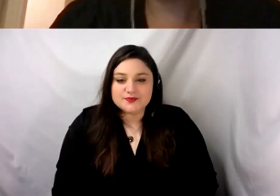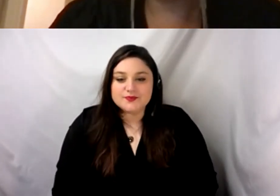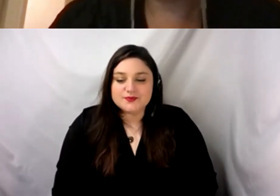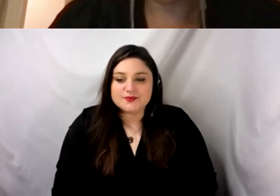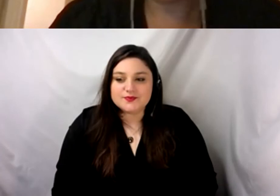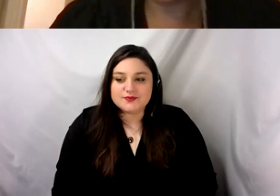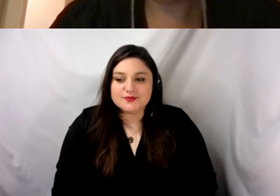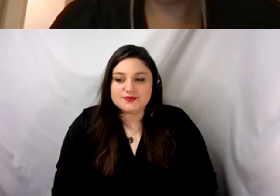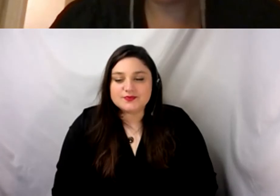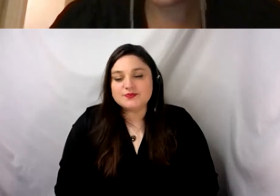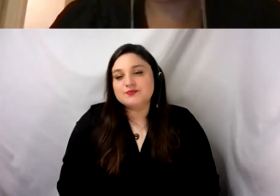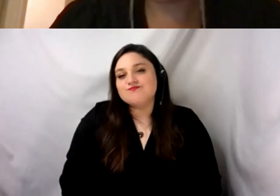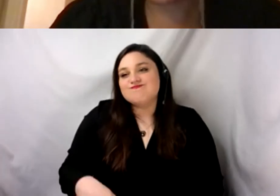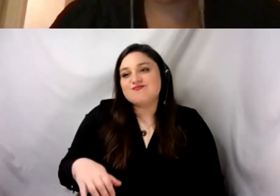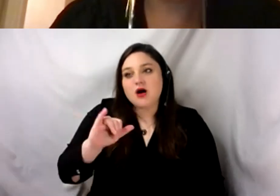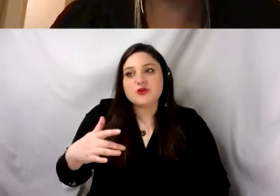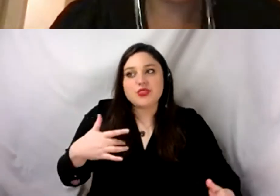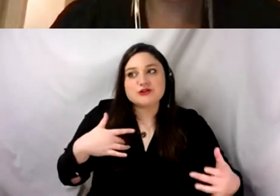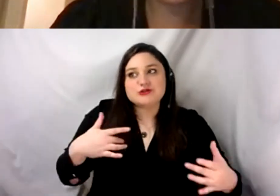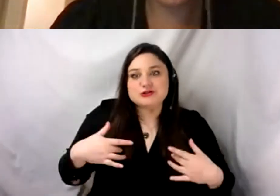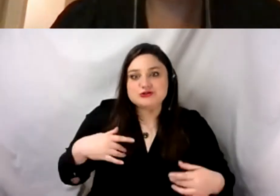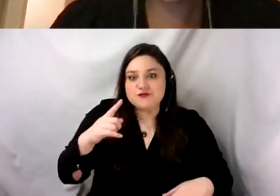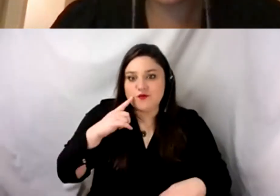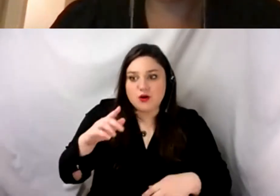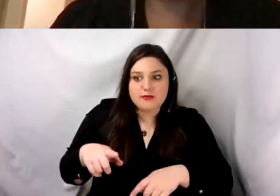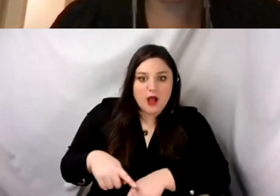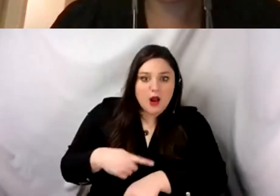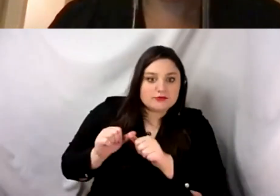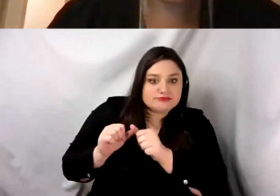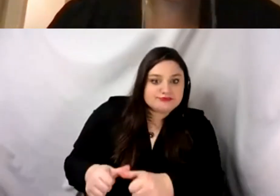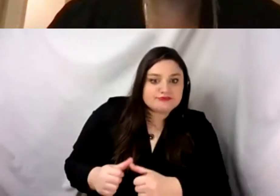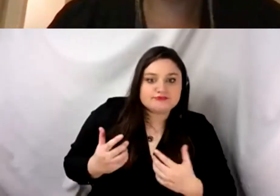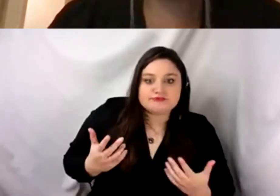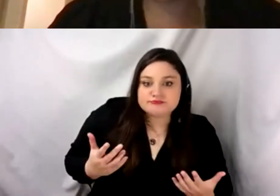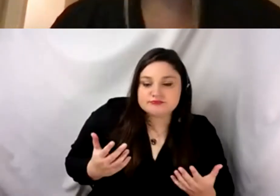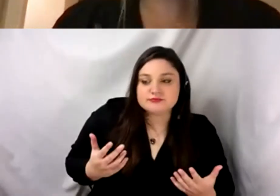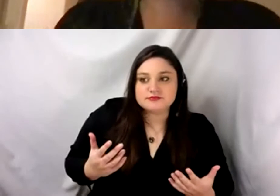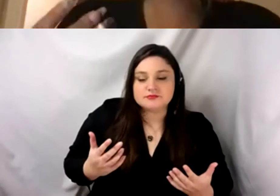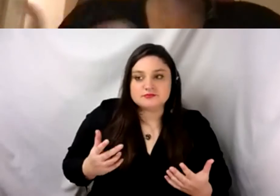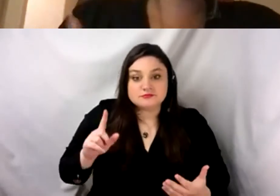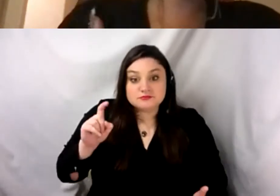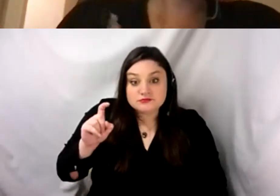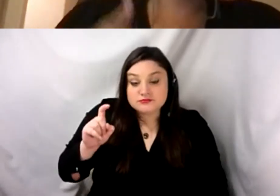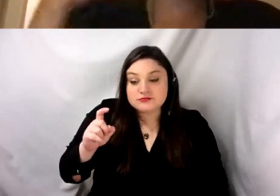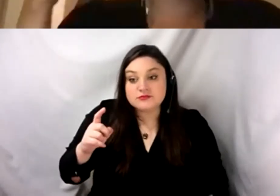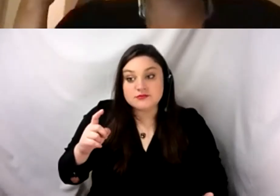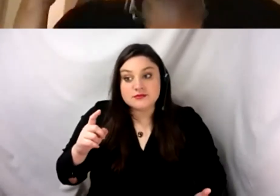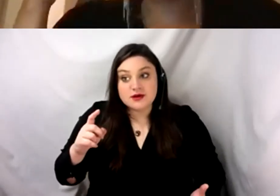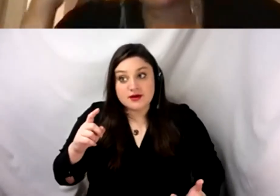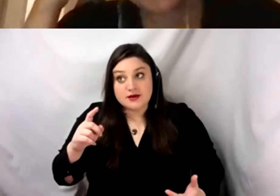this is going to last. Am I making adjustments to the light of my venue or investing money in